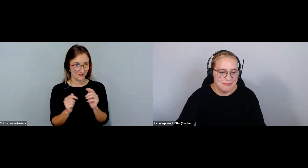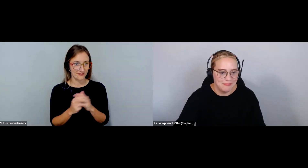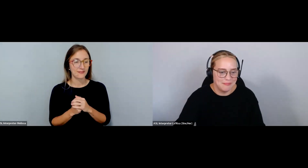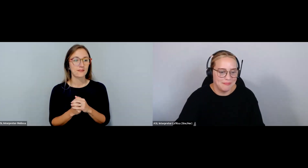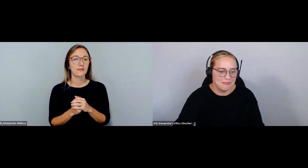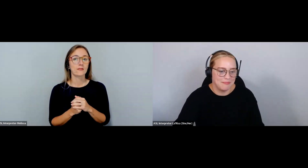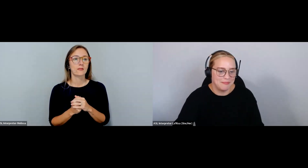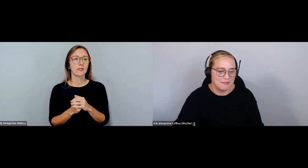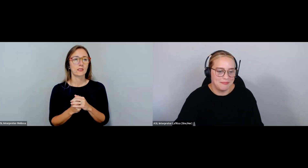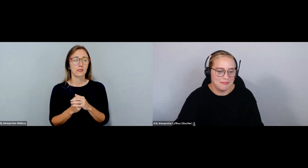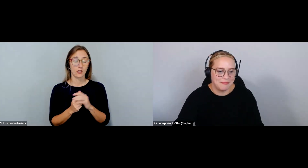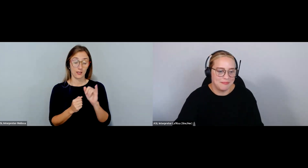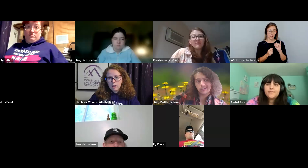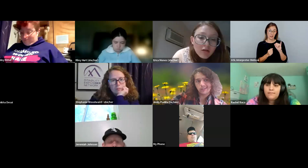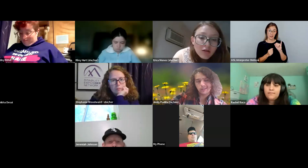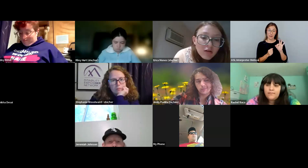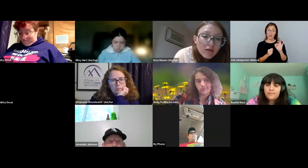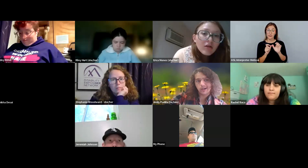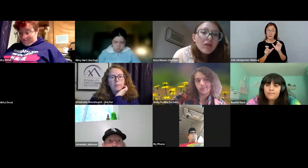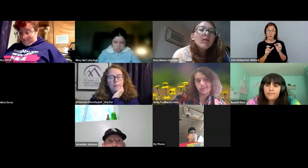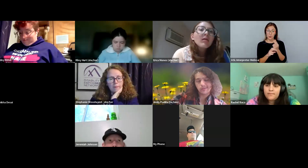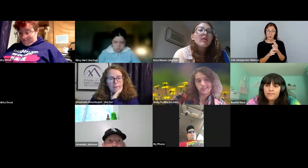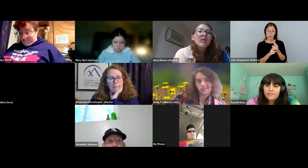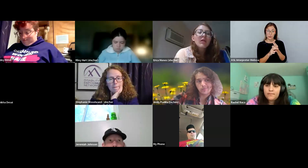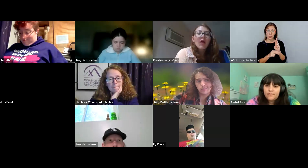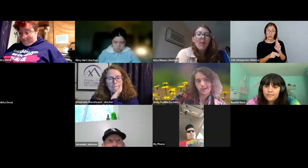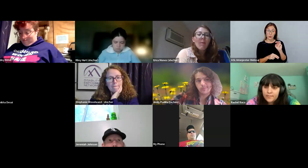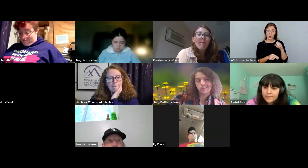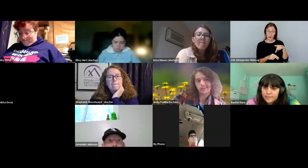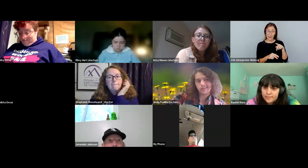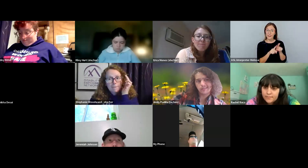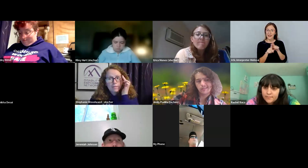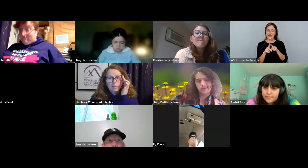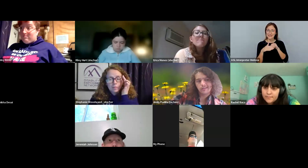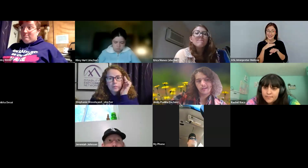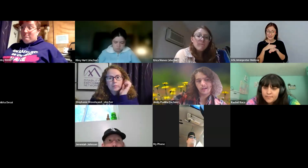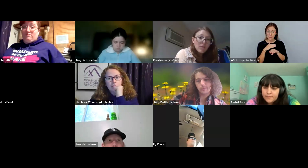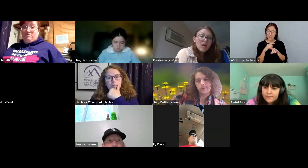to think about?